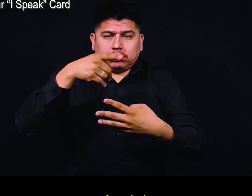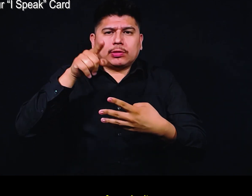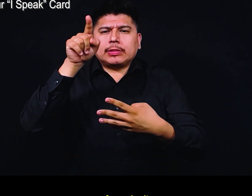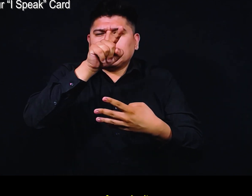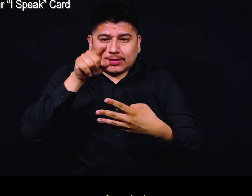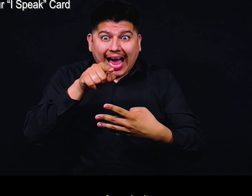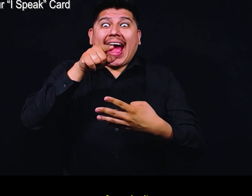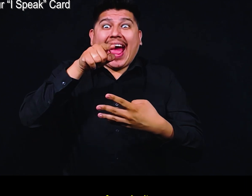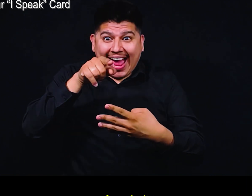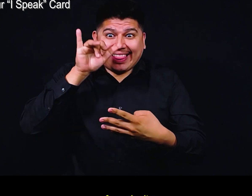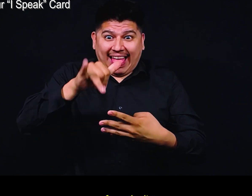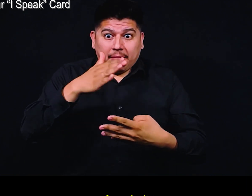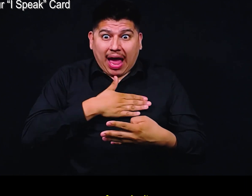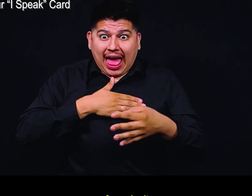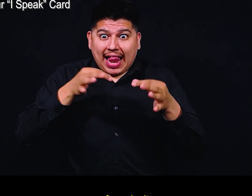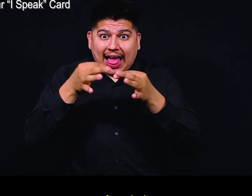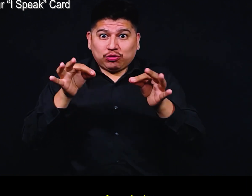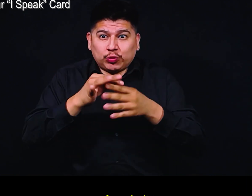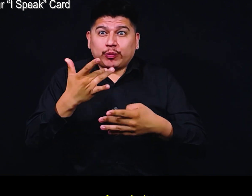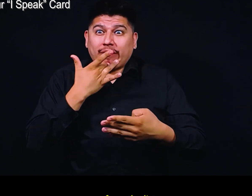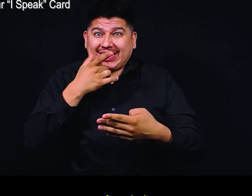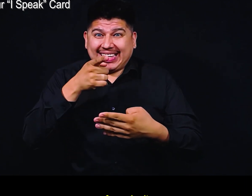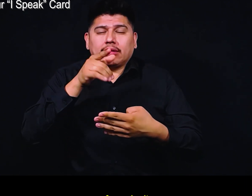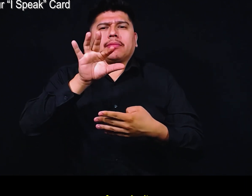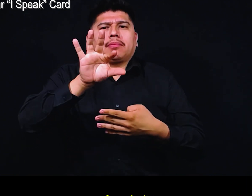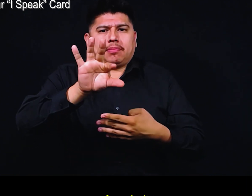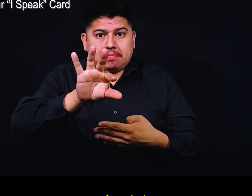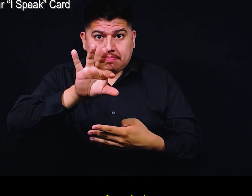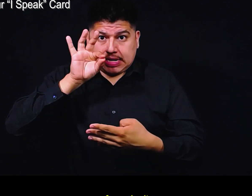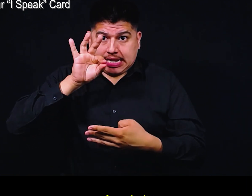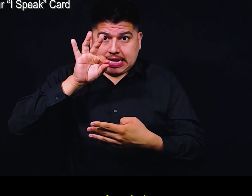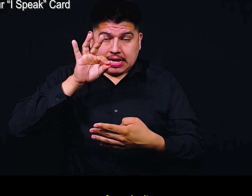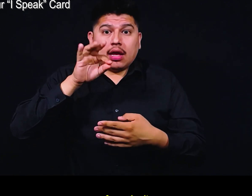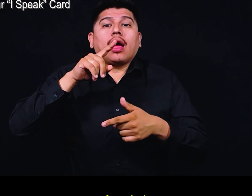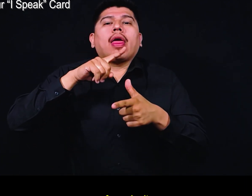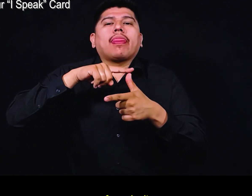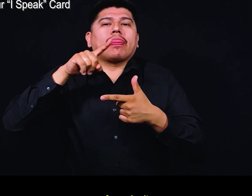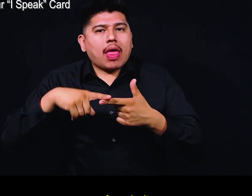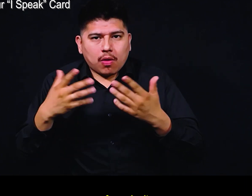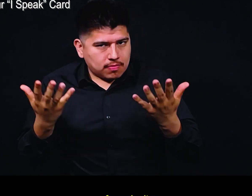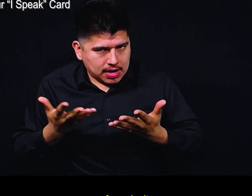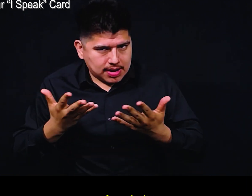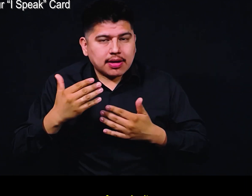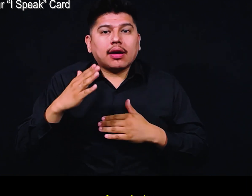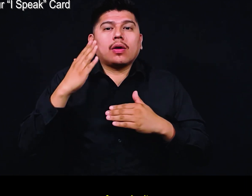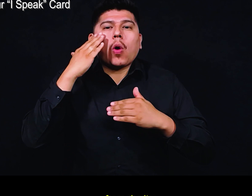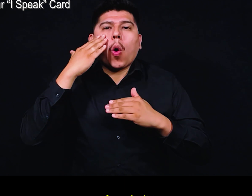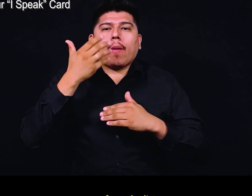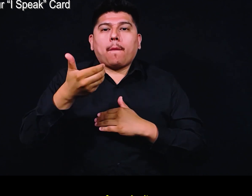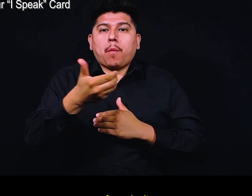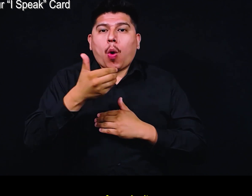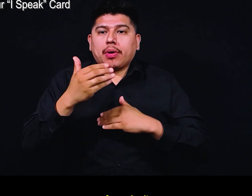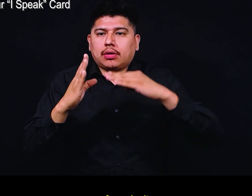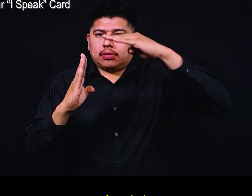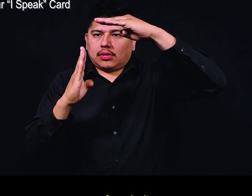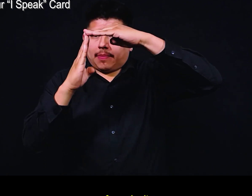from the list.